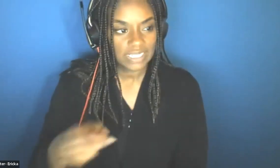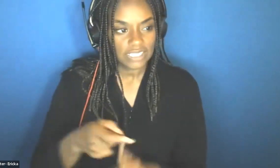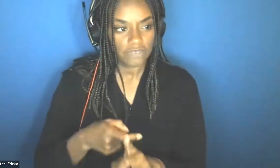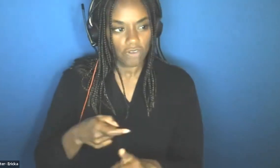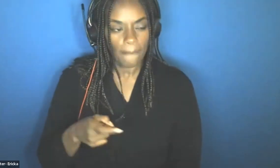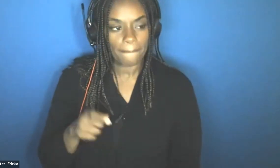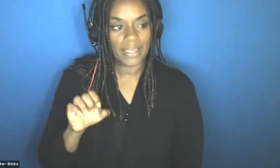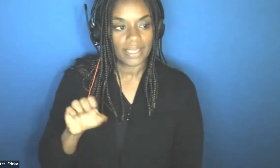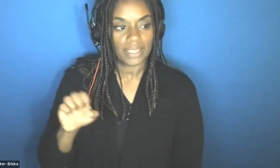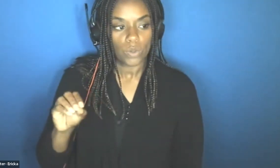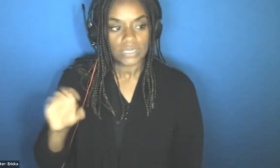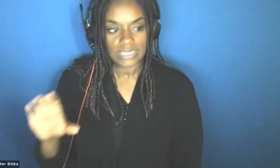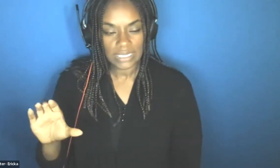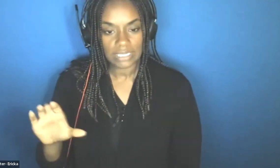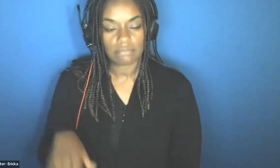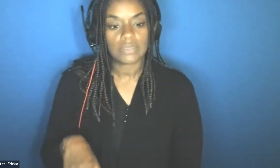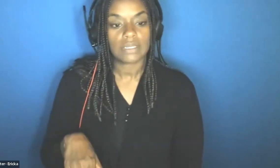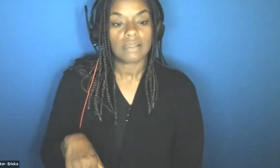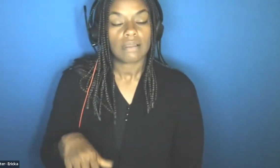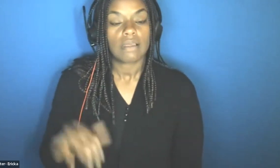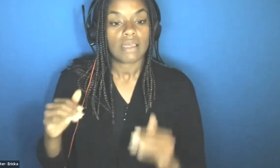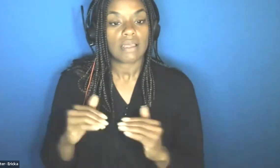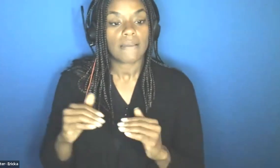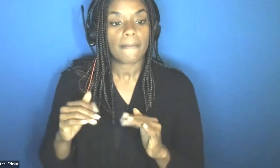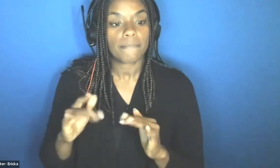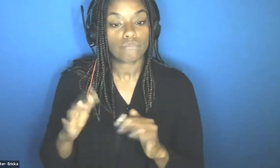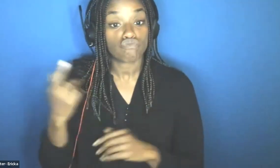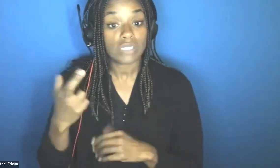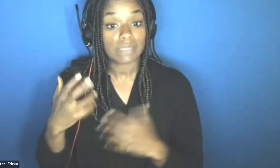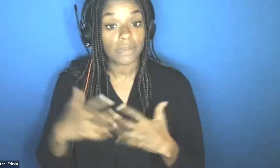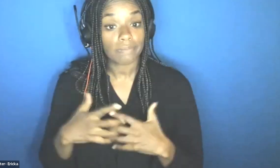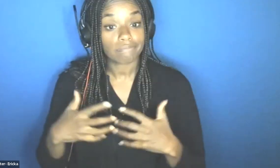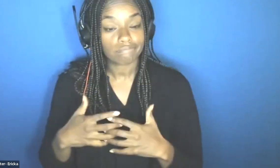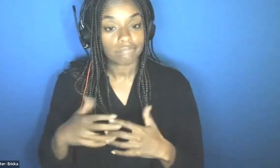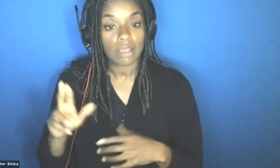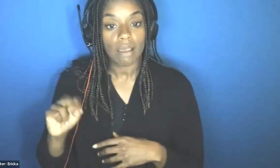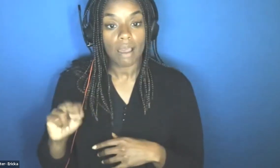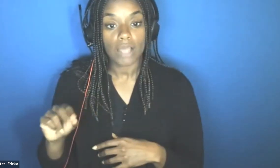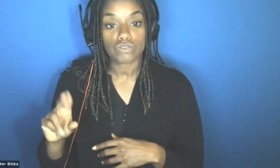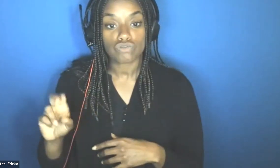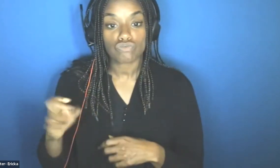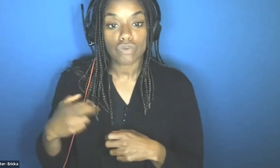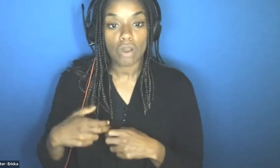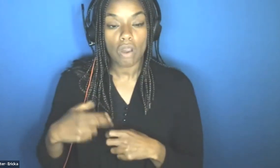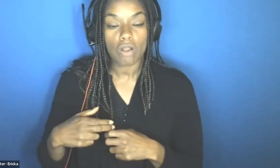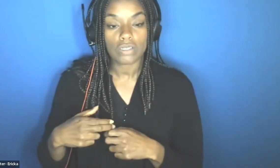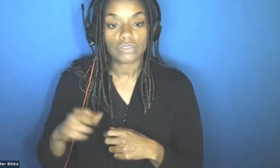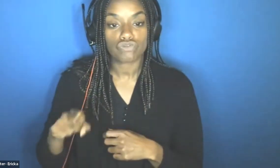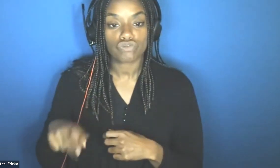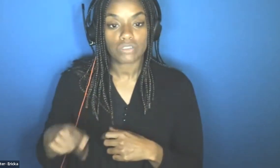Along with episode 67, you can find a resource list on opioid addiction and the ADA.